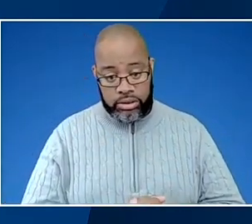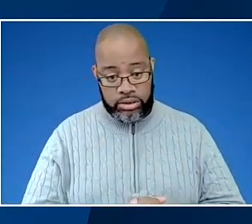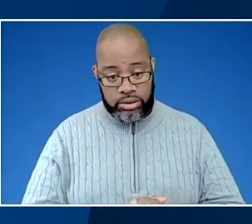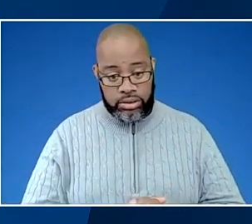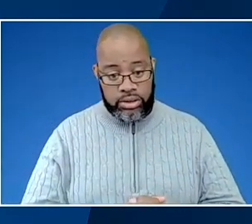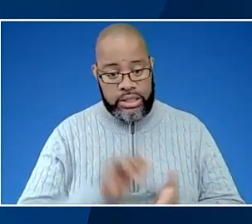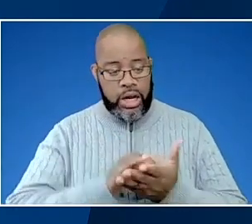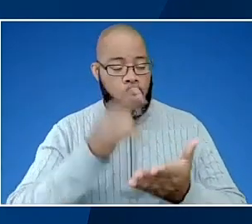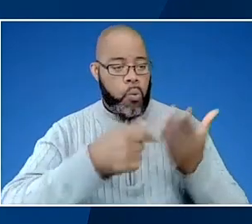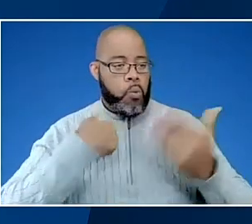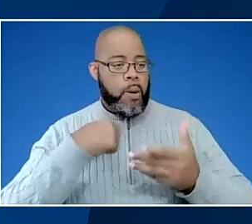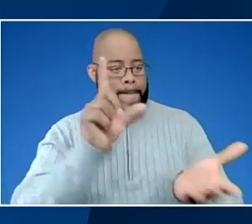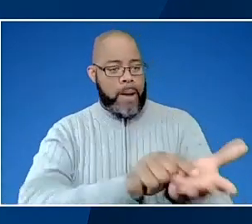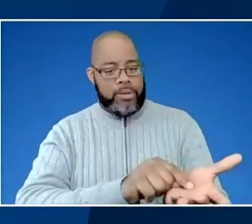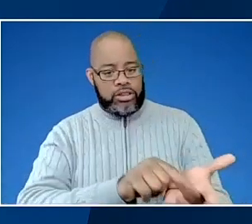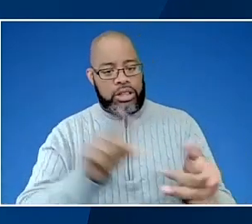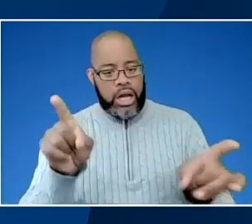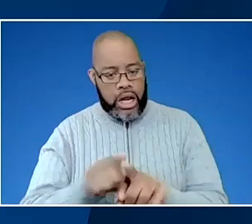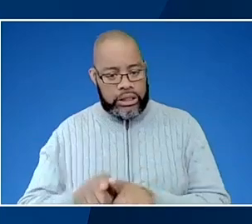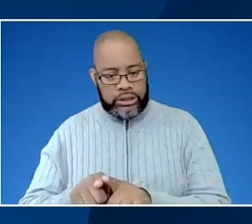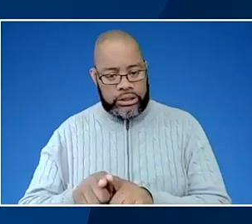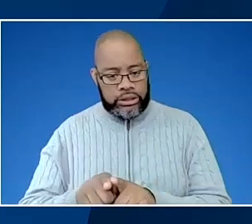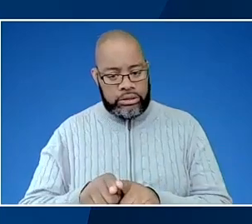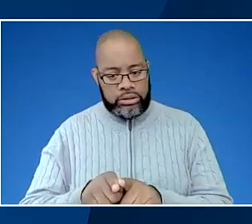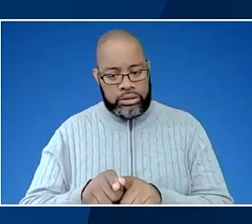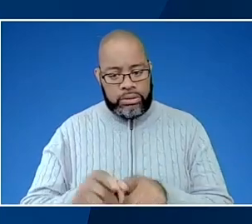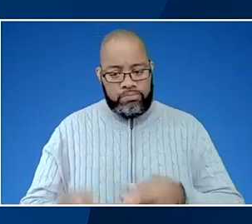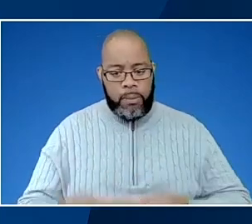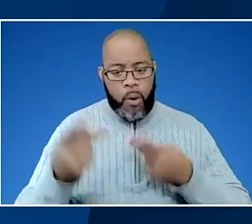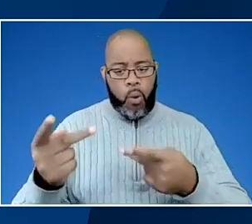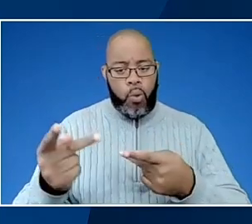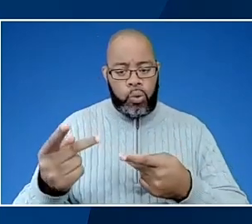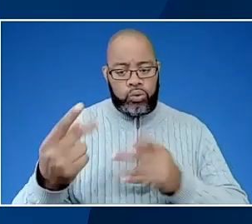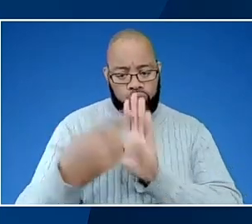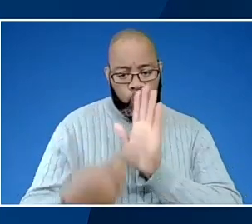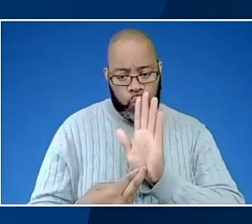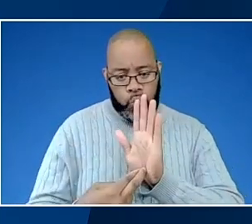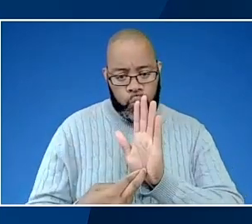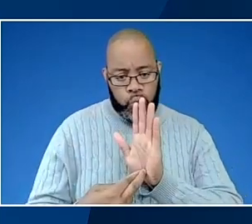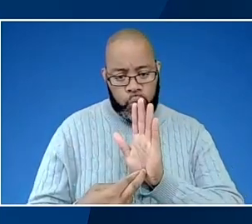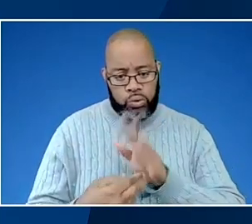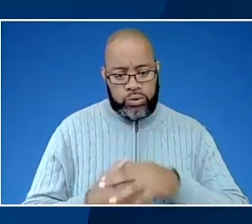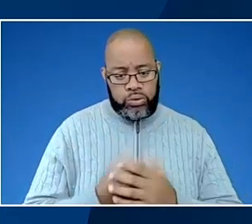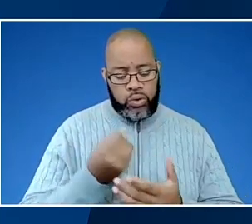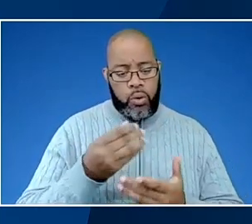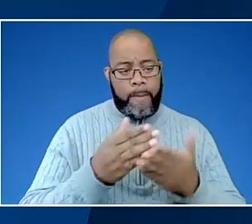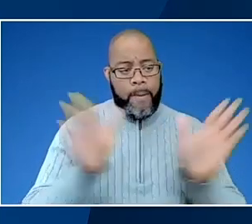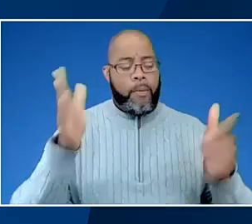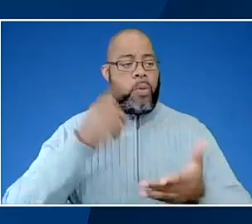publish as a proposed rule. So the public will then be able to comment